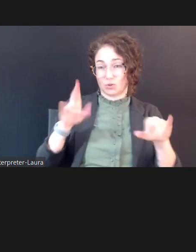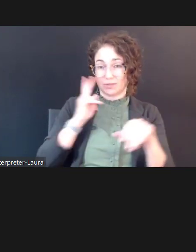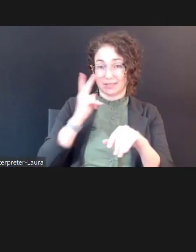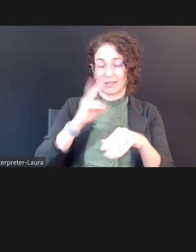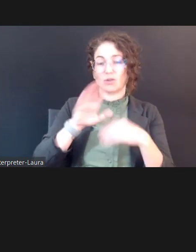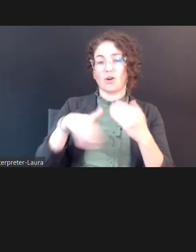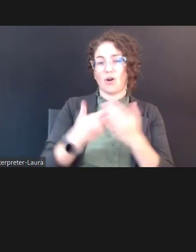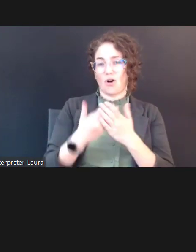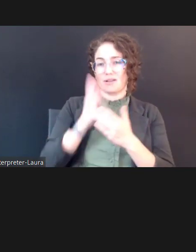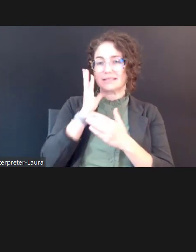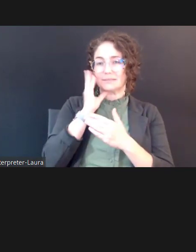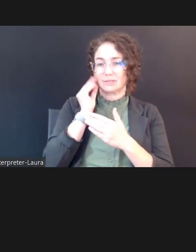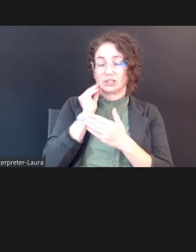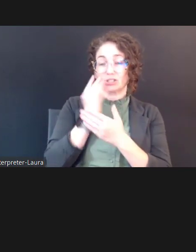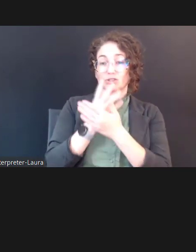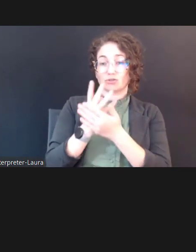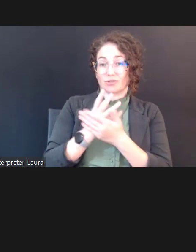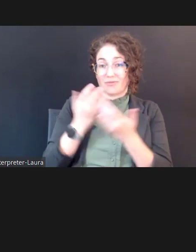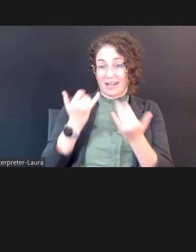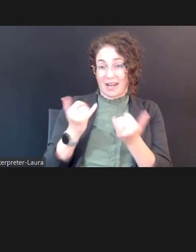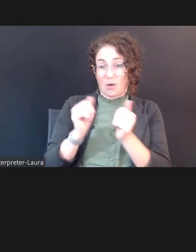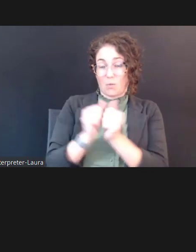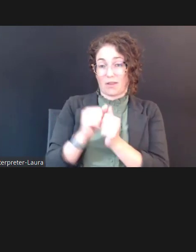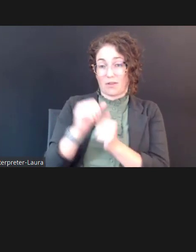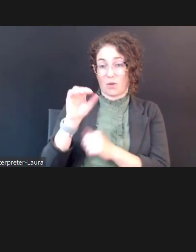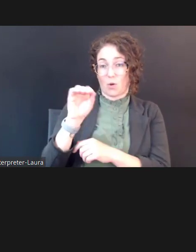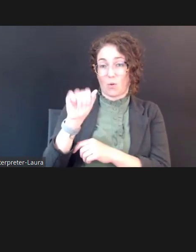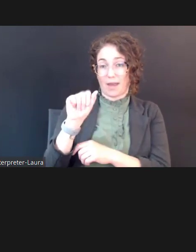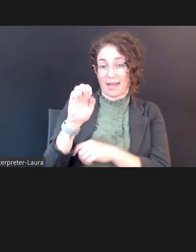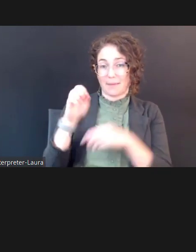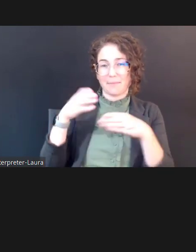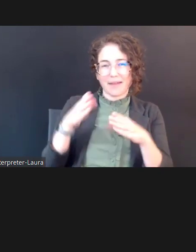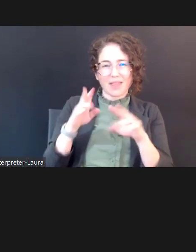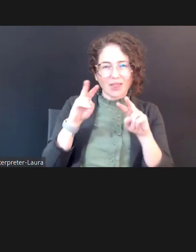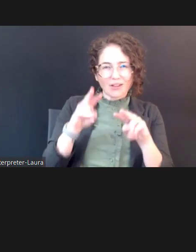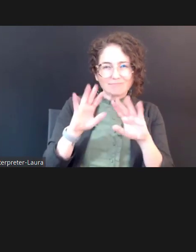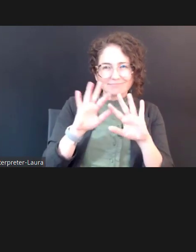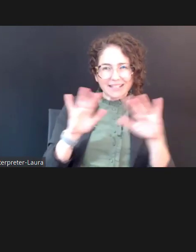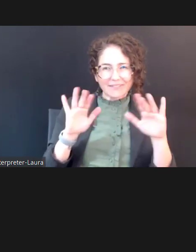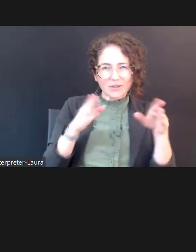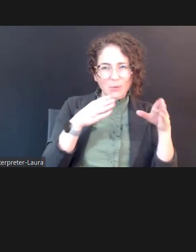method. Look at all of these different ways they're being screened, these